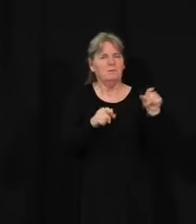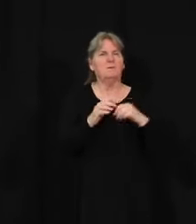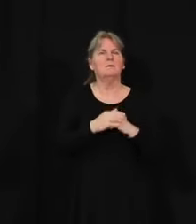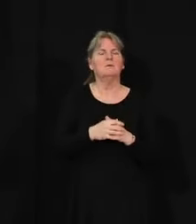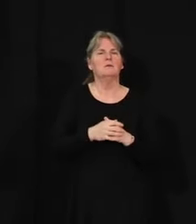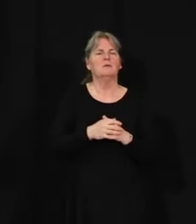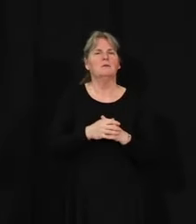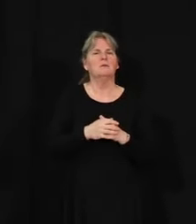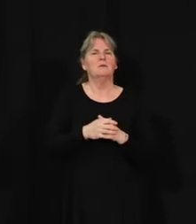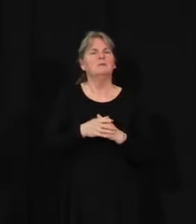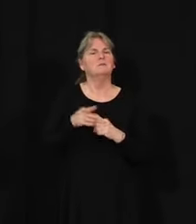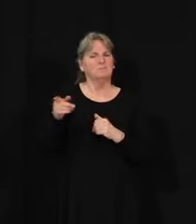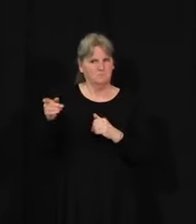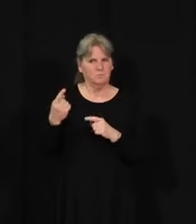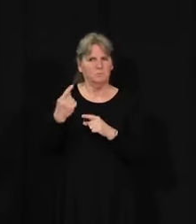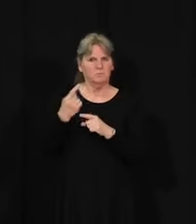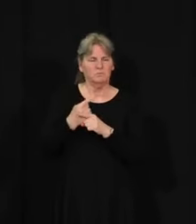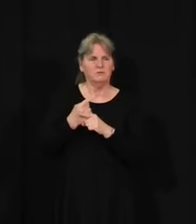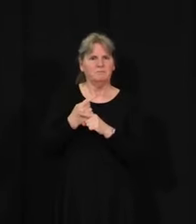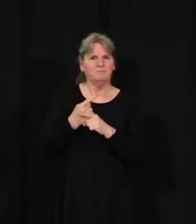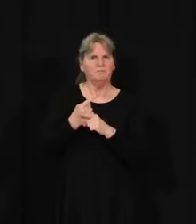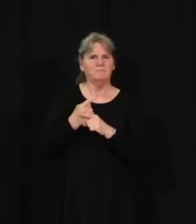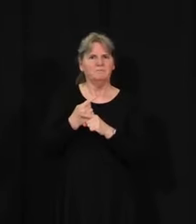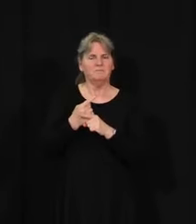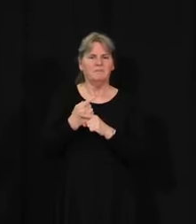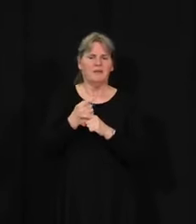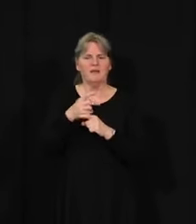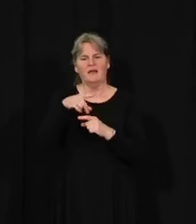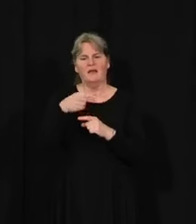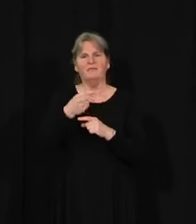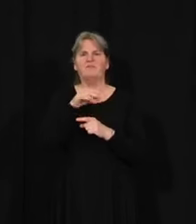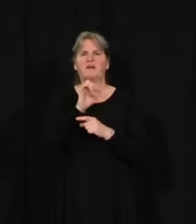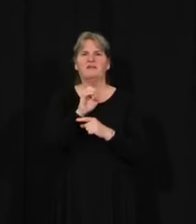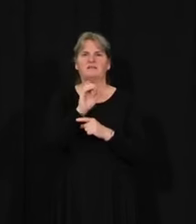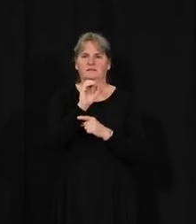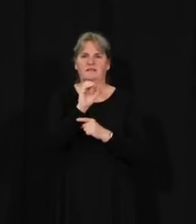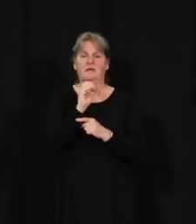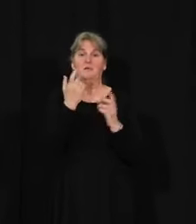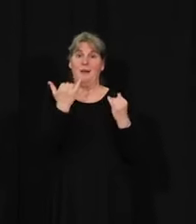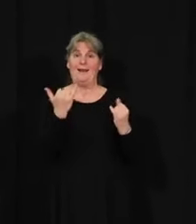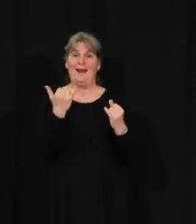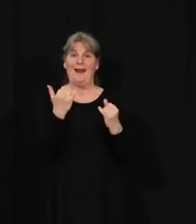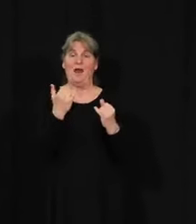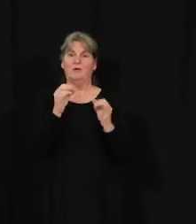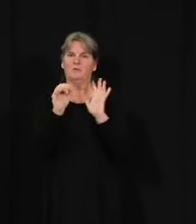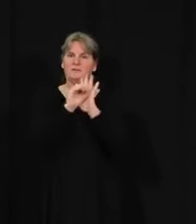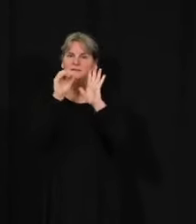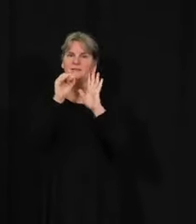One is to echo the part about what I might call phase zero, which is the current state where we are now.